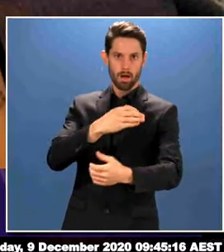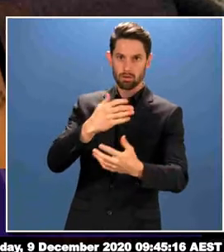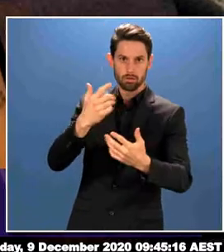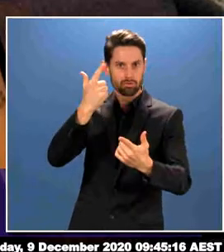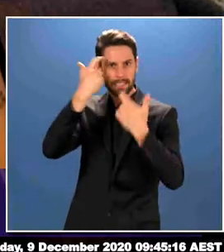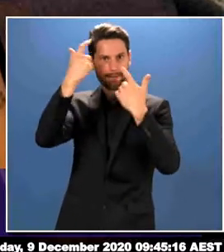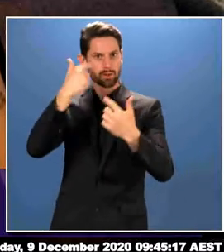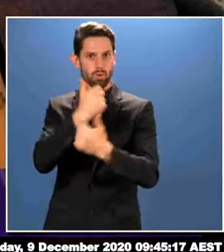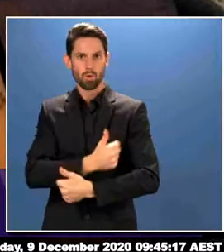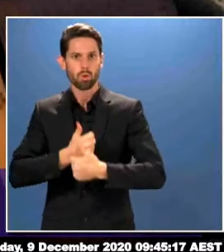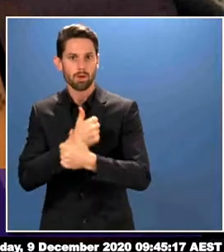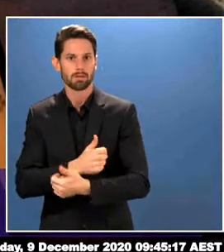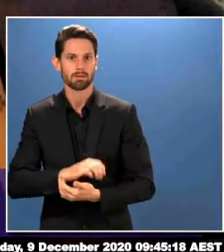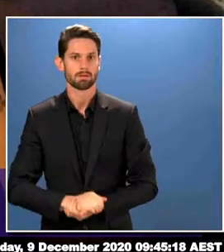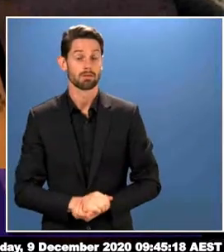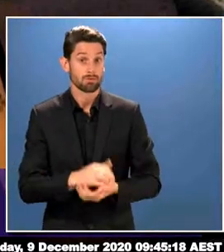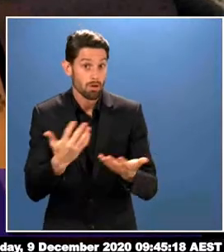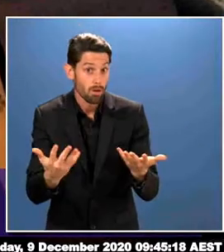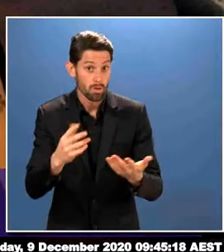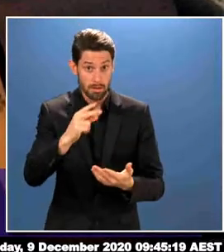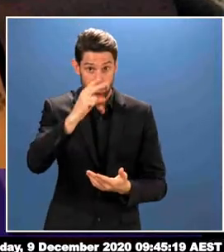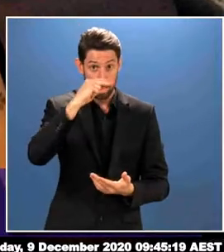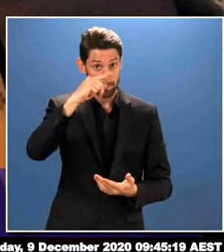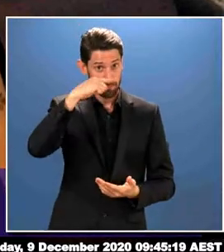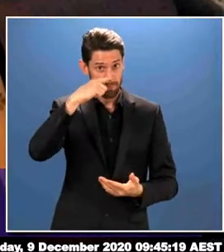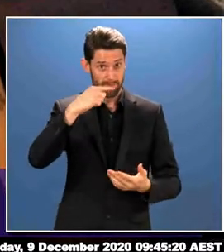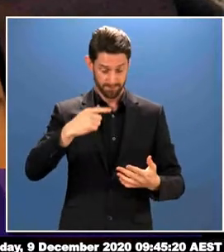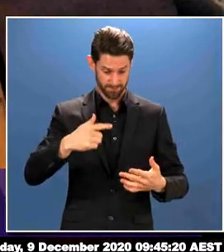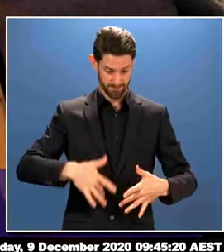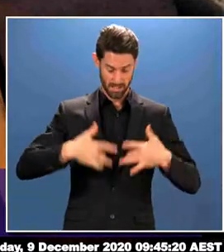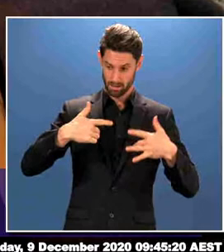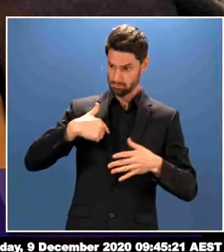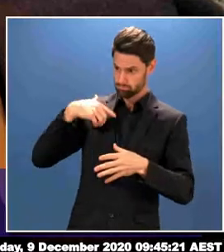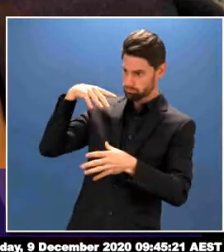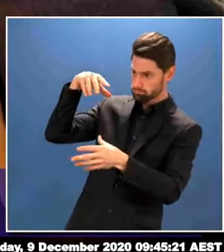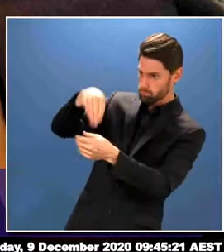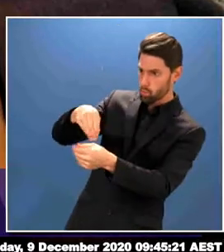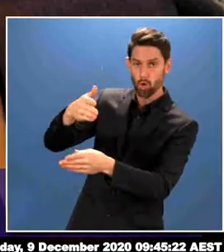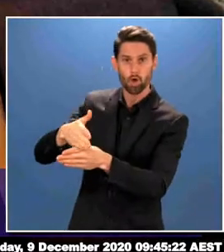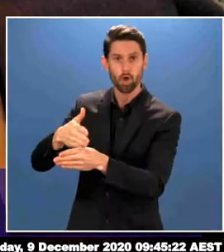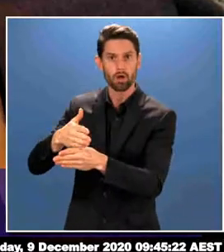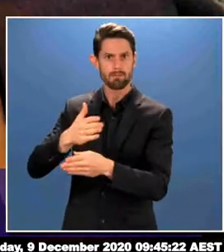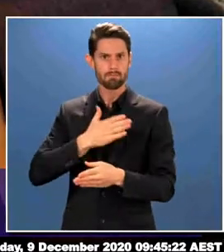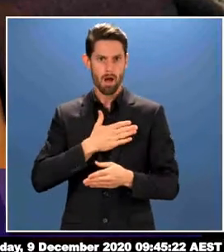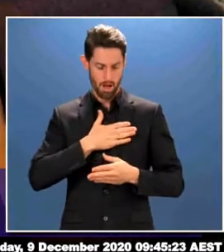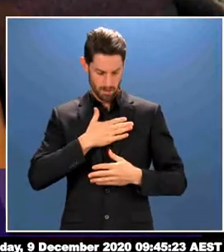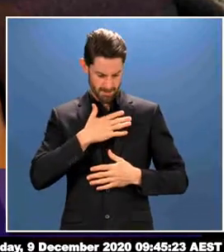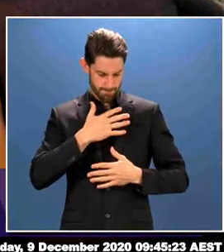So in that sense young people really could find work a way of channeling their energies and channeling their passions and also